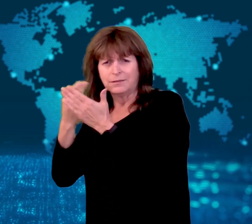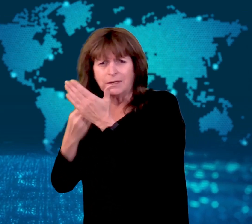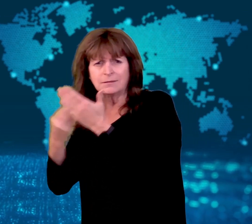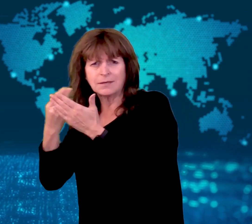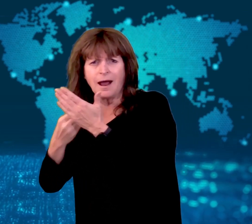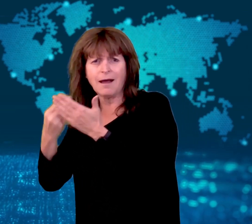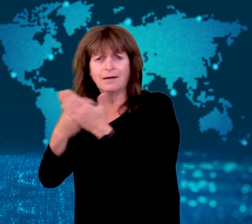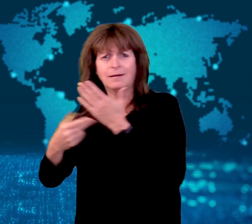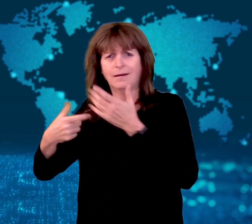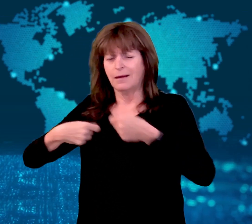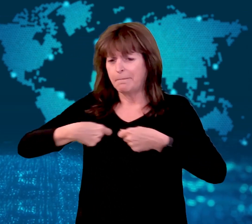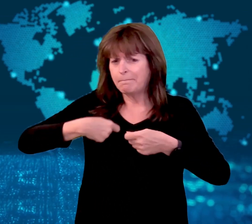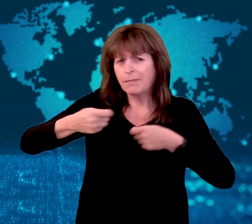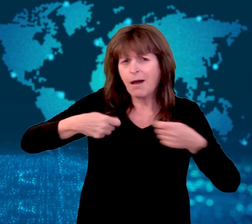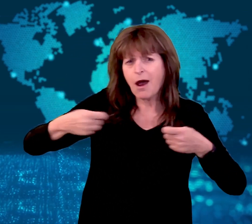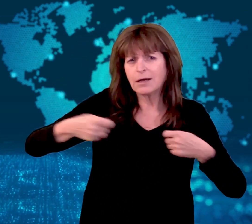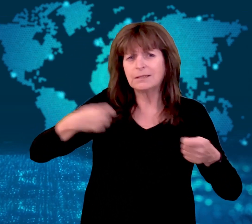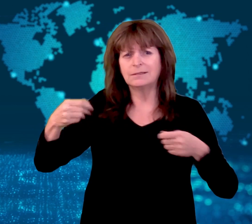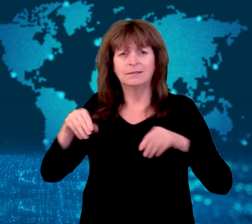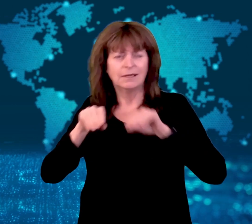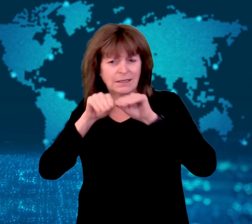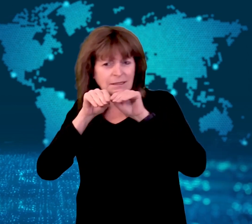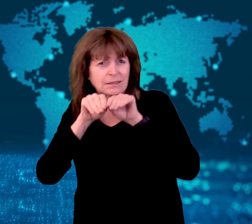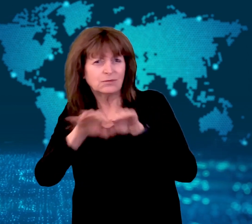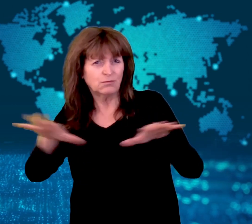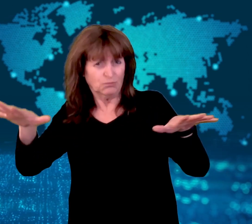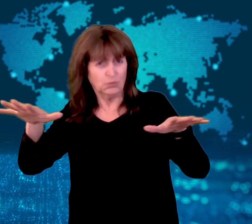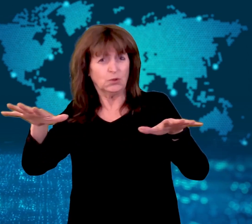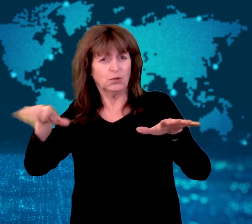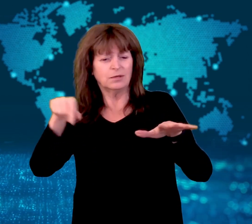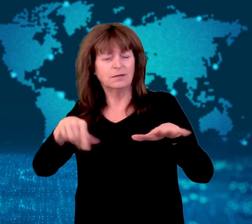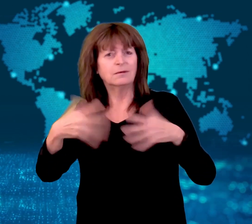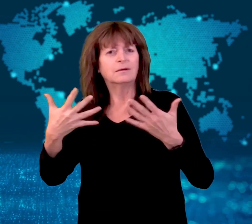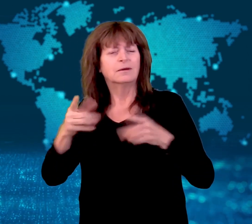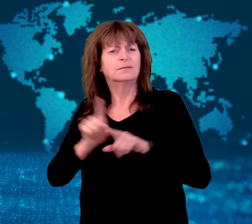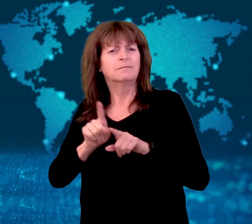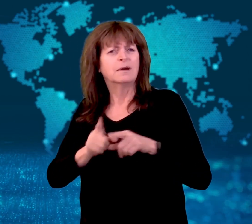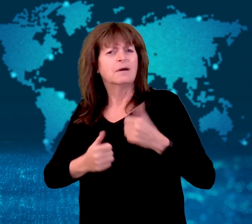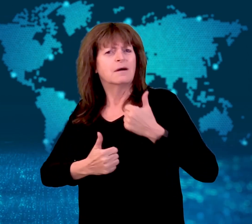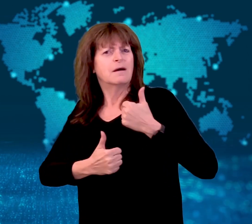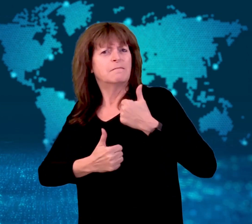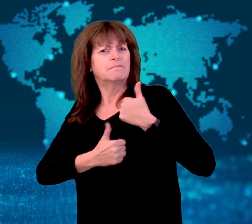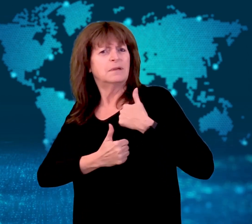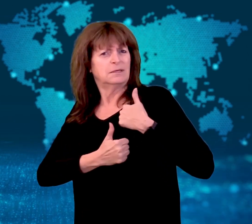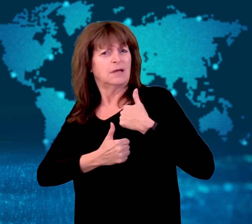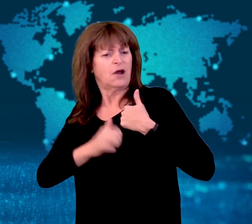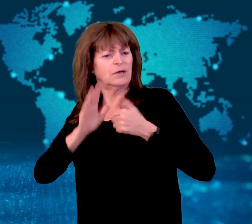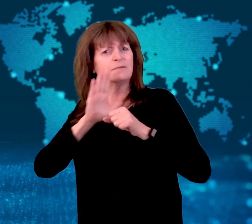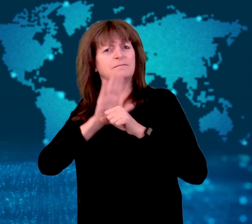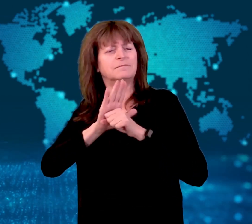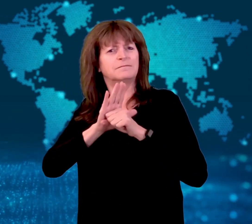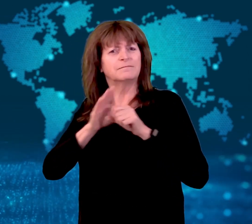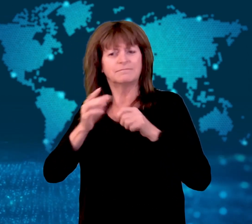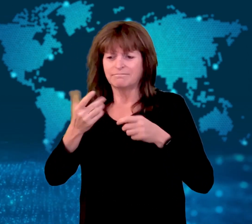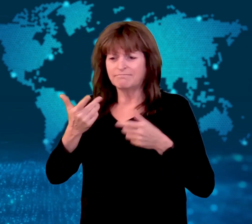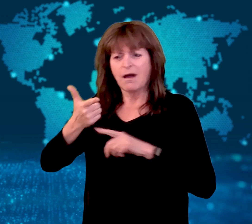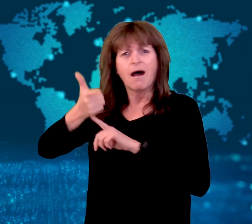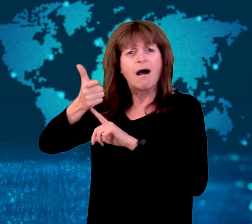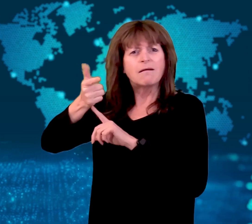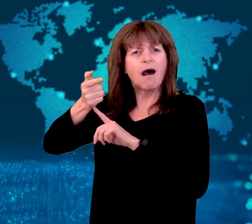the companies have designed, marketed,